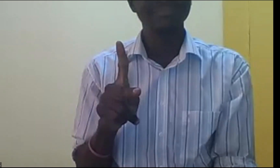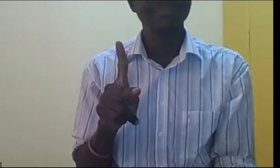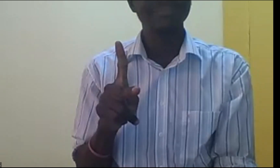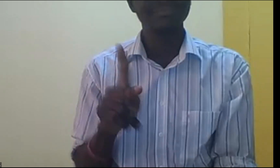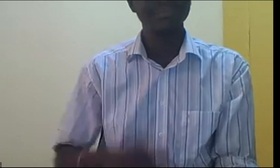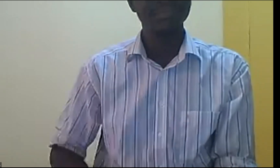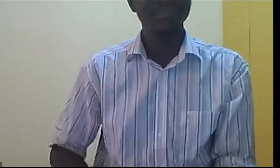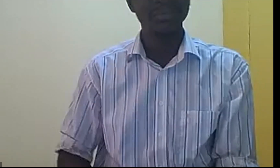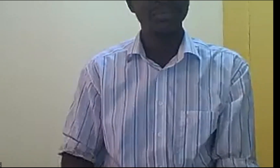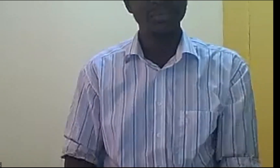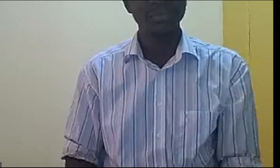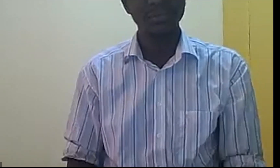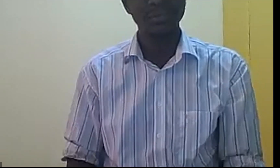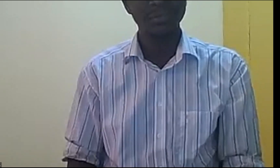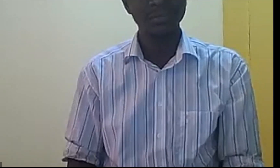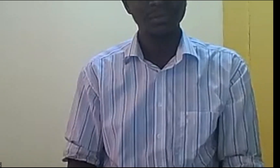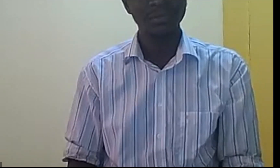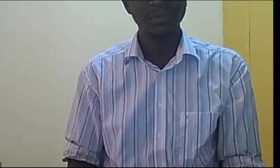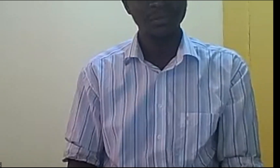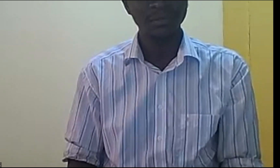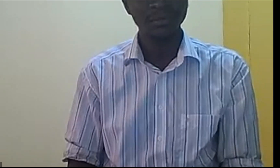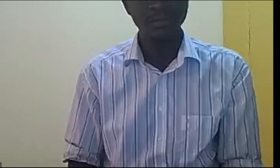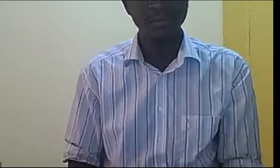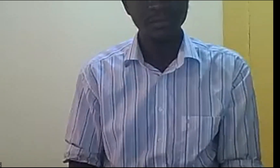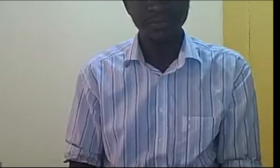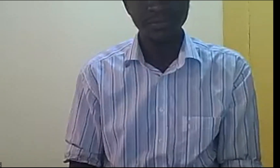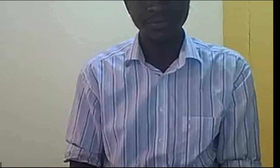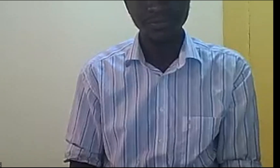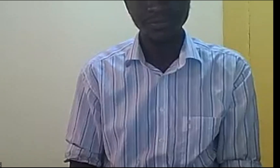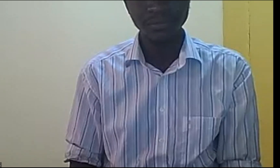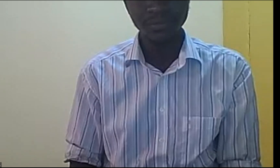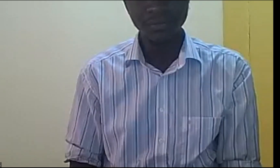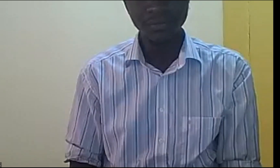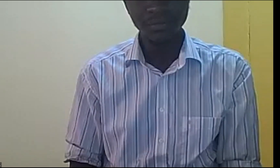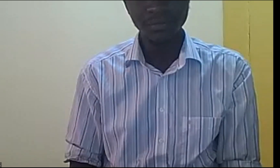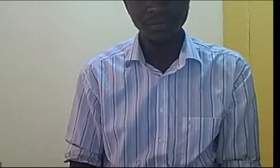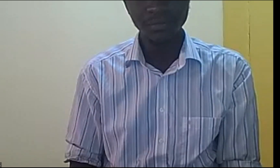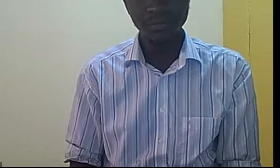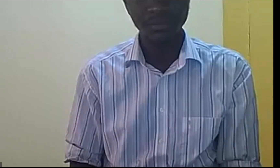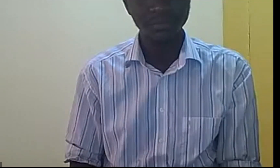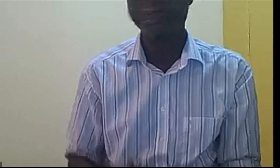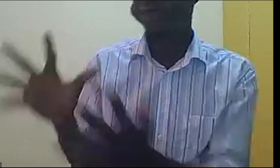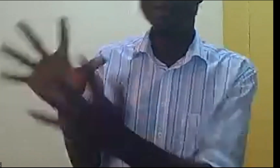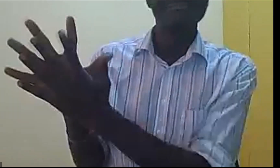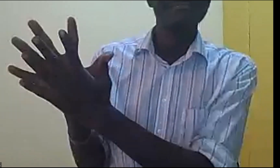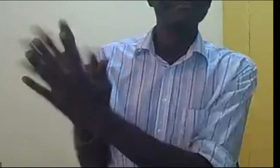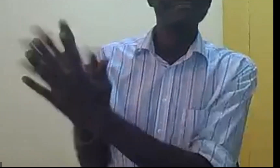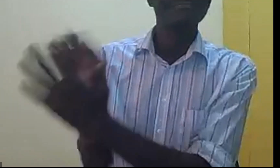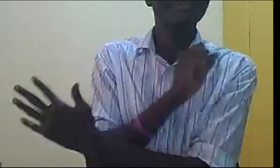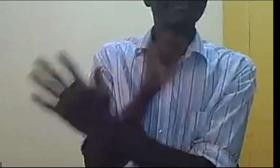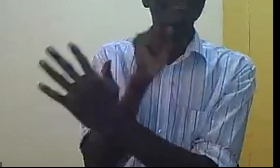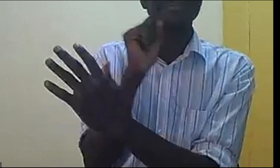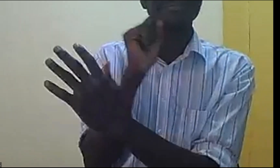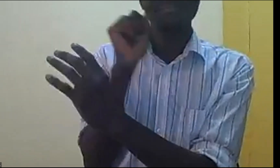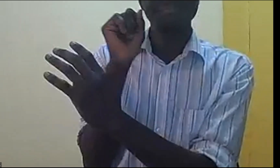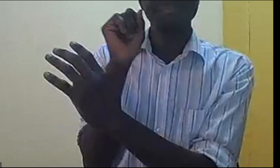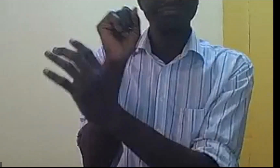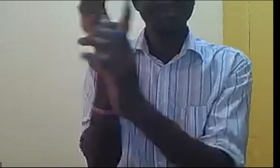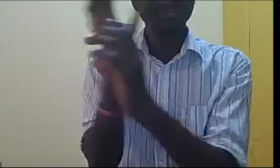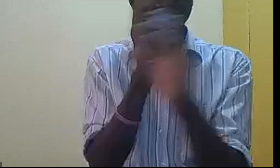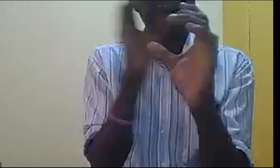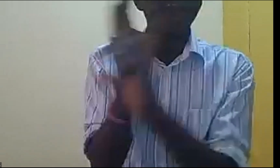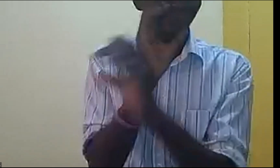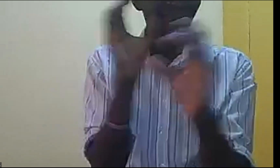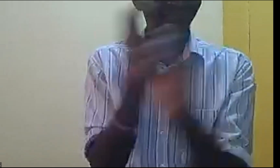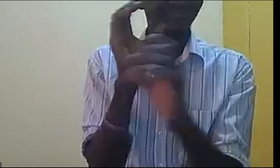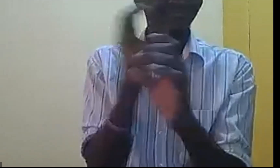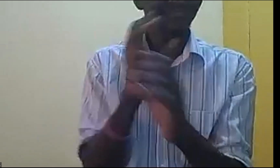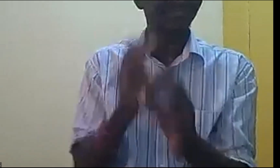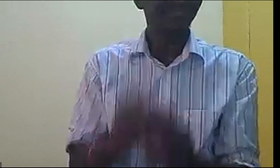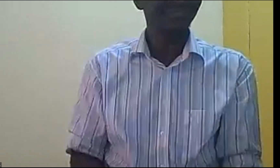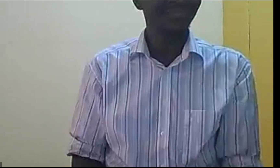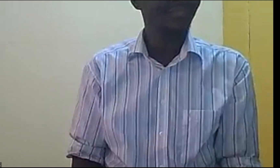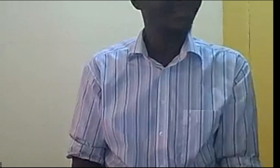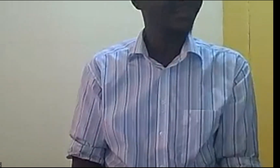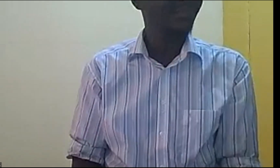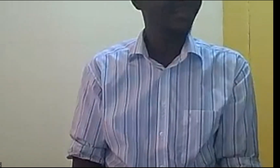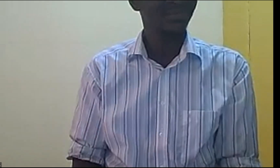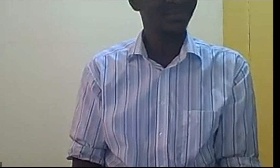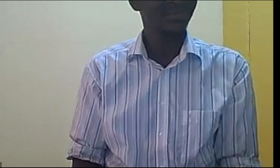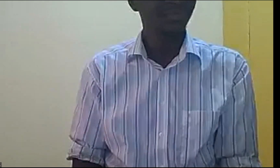And this number is increasing, due in part to population aging.